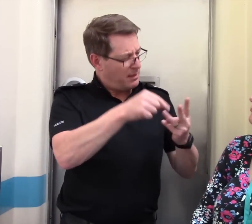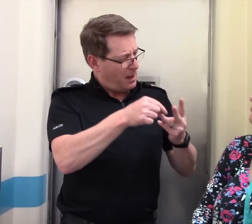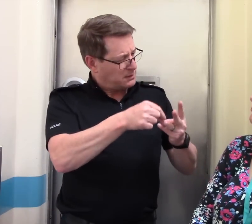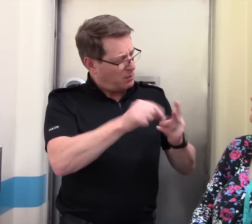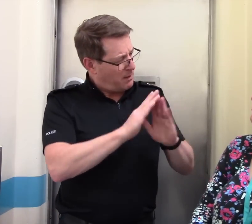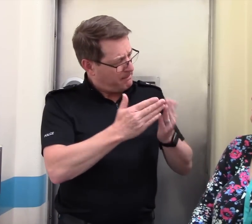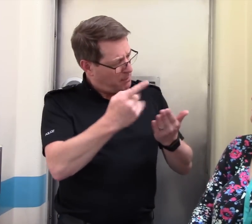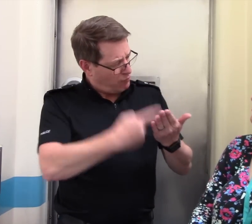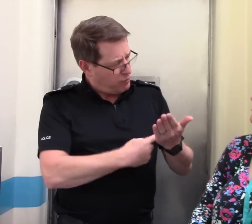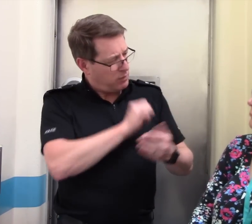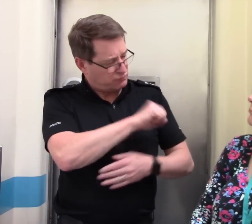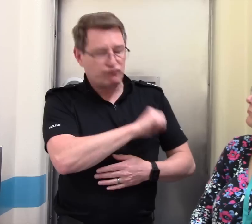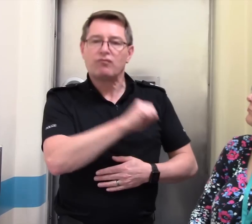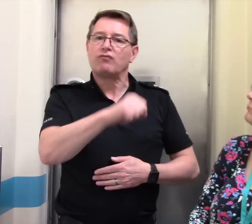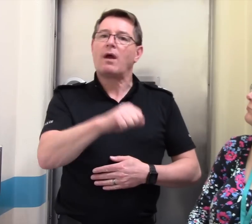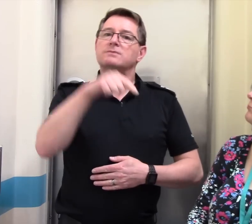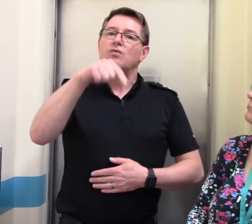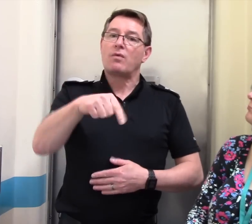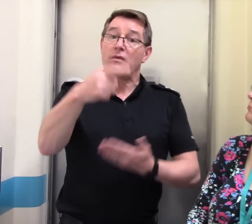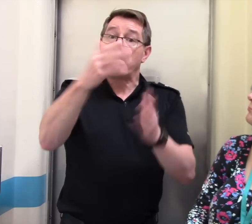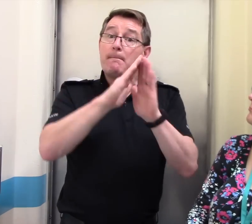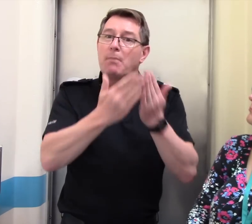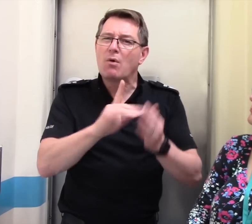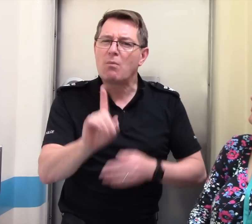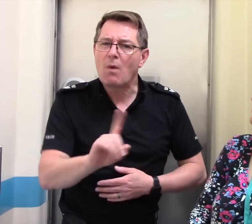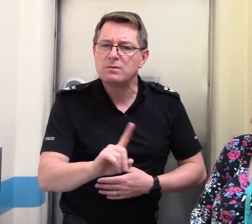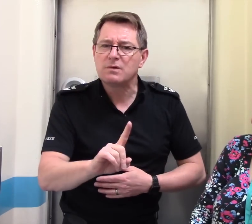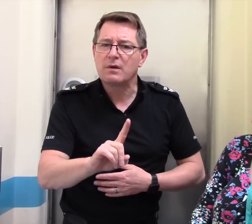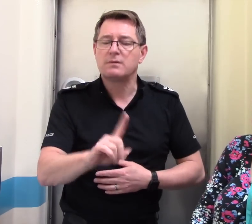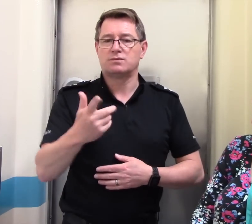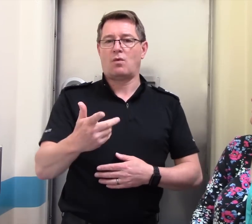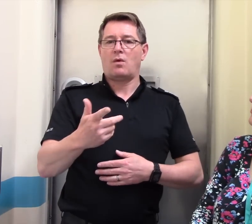Then the third, the book of rules, right, but what is that book?